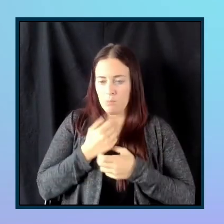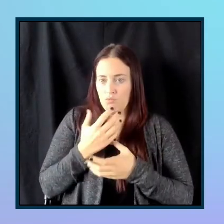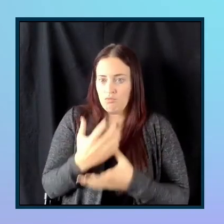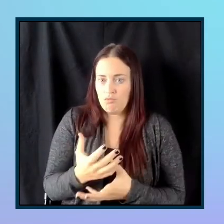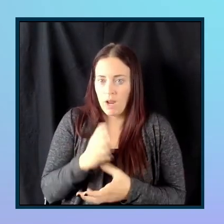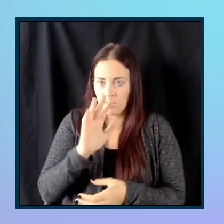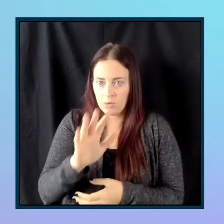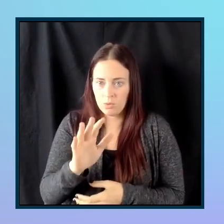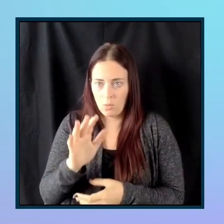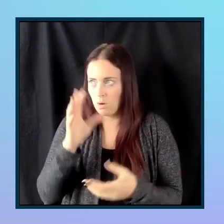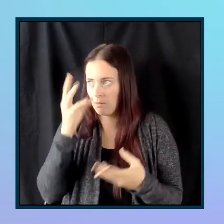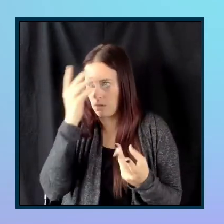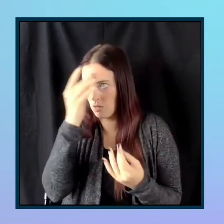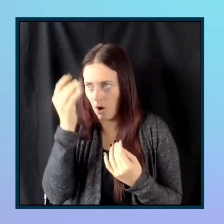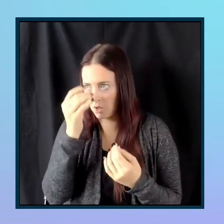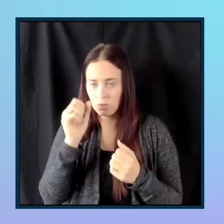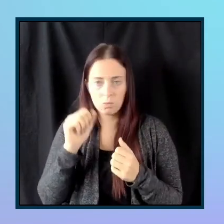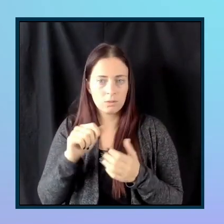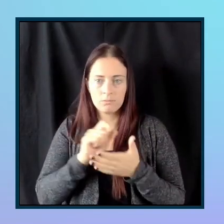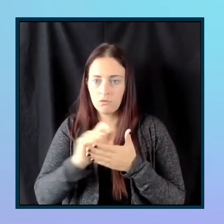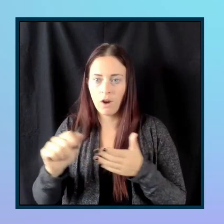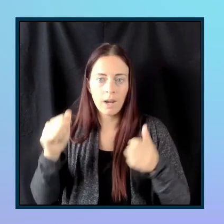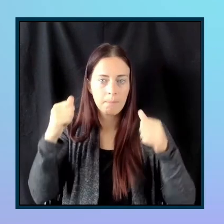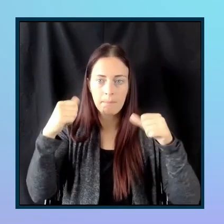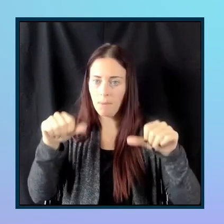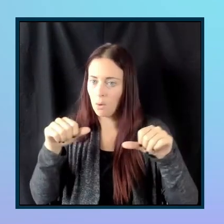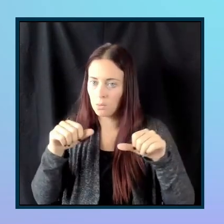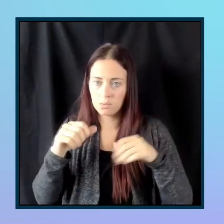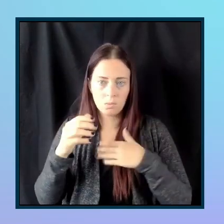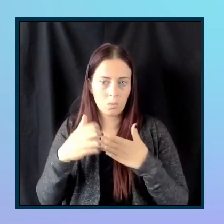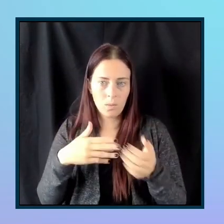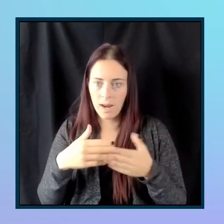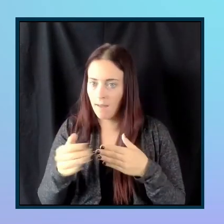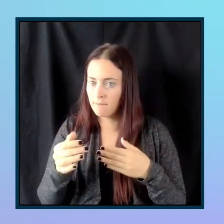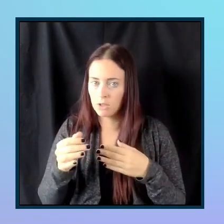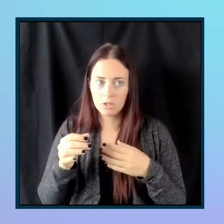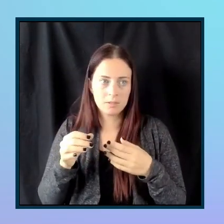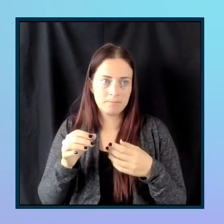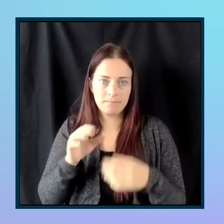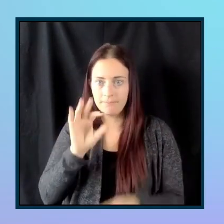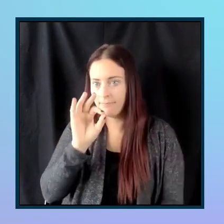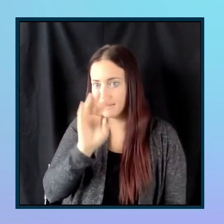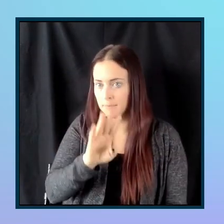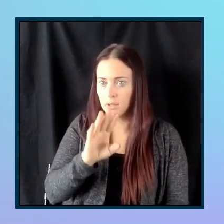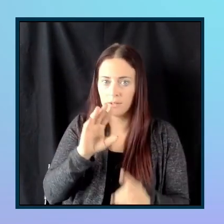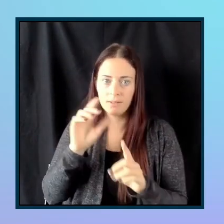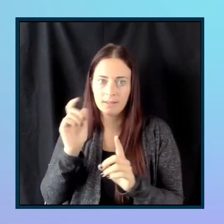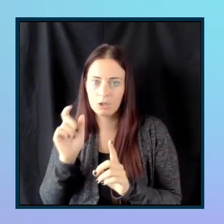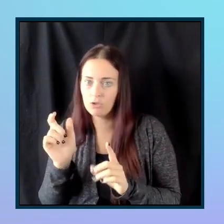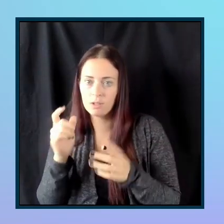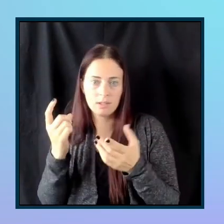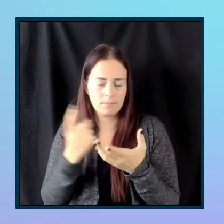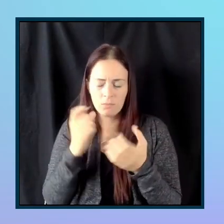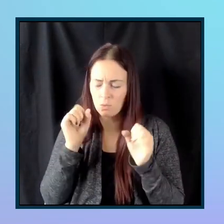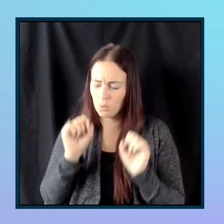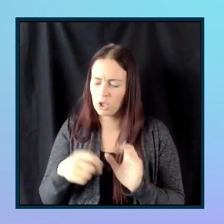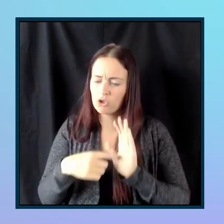on whatever your favorite platform is to kind of promote your personal connection to it.